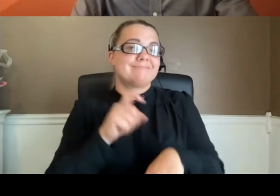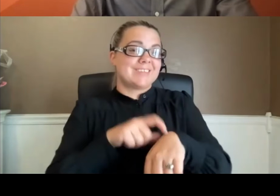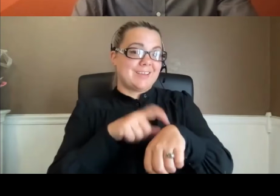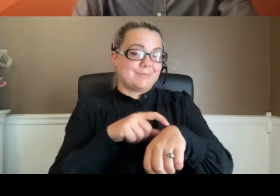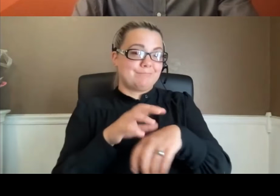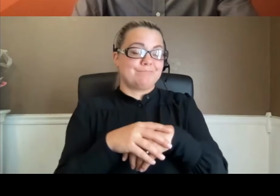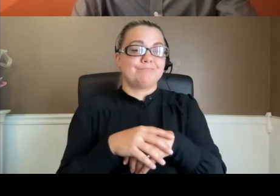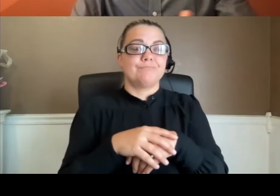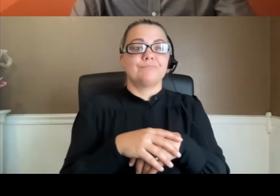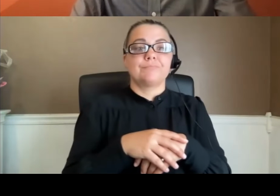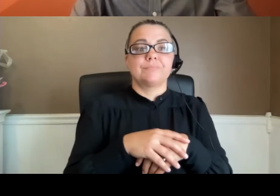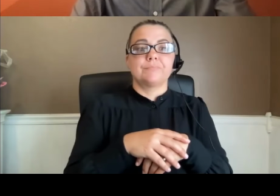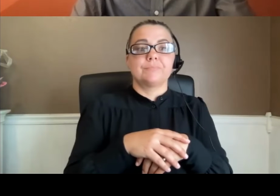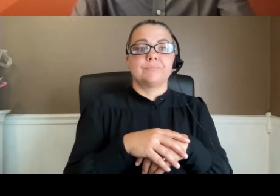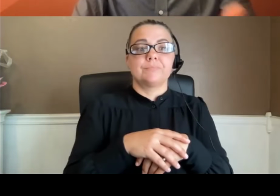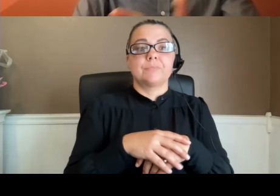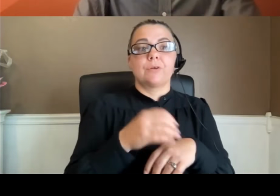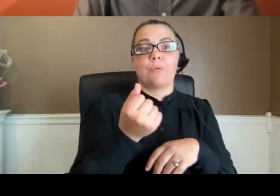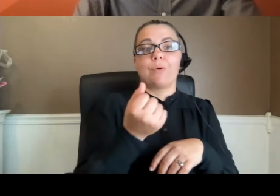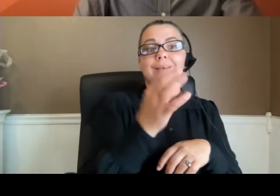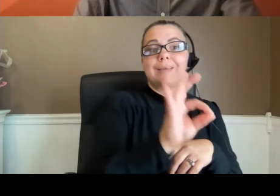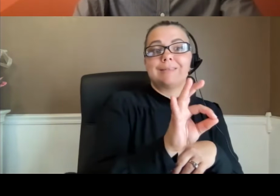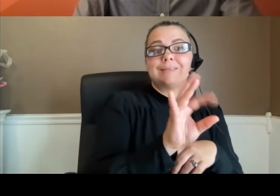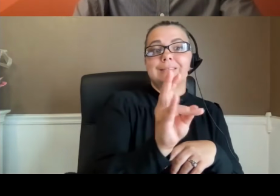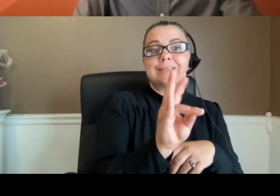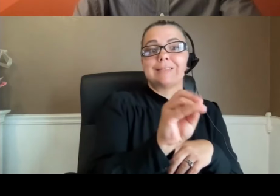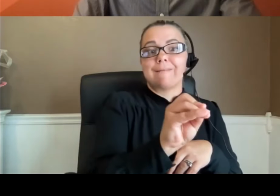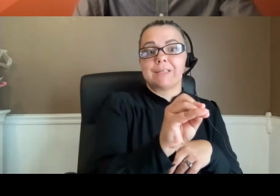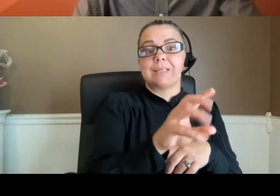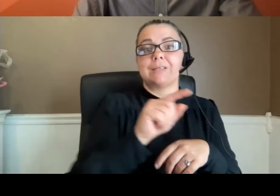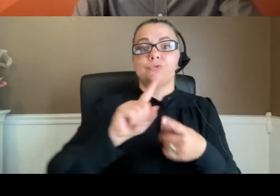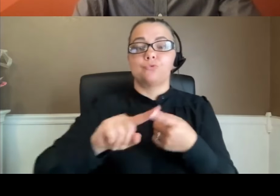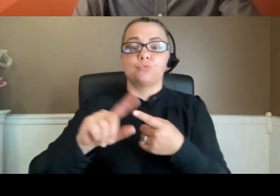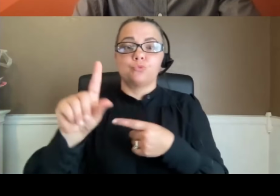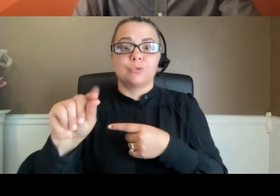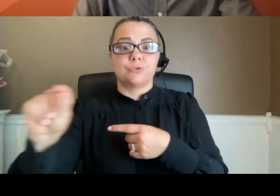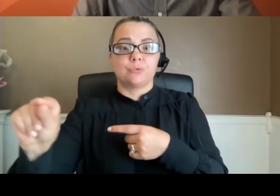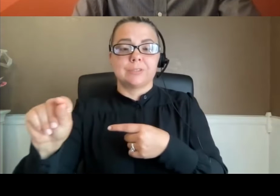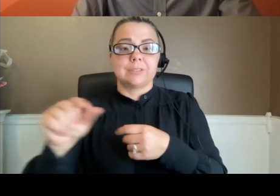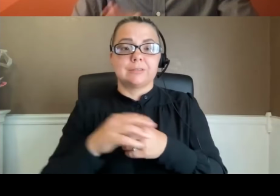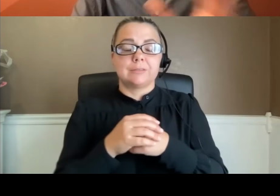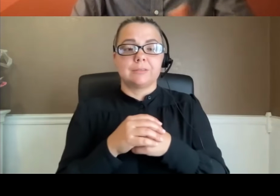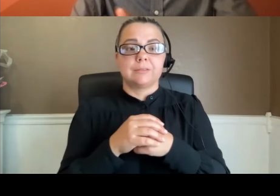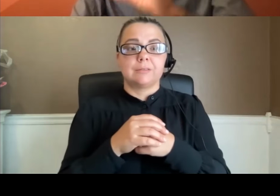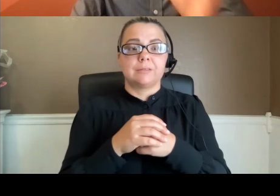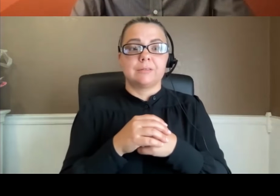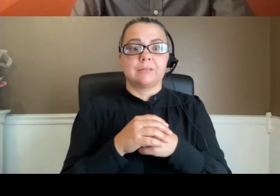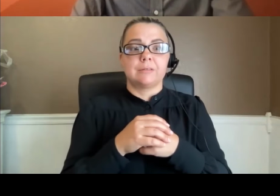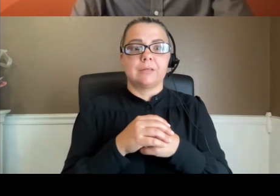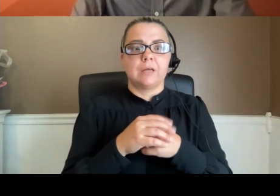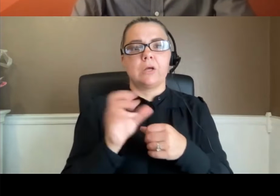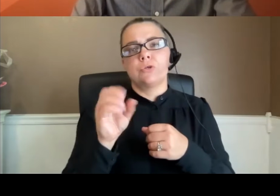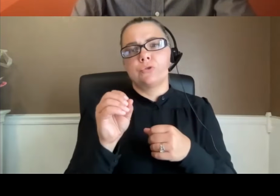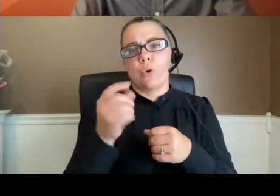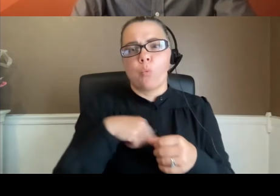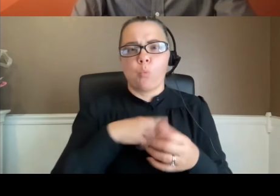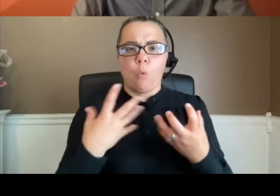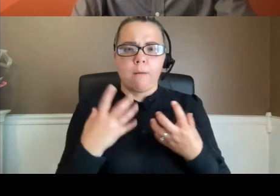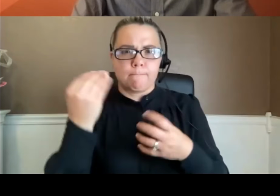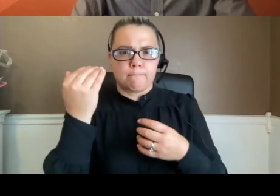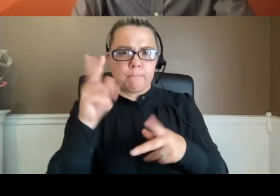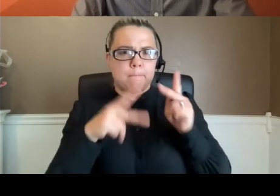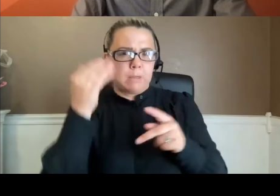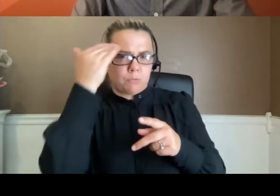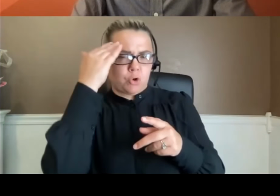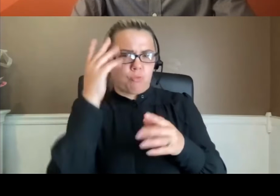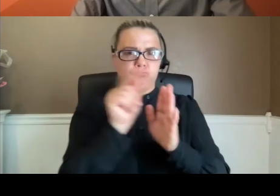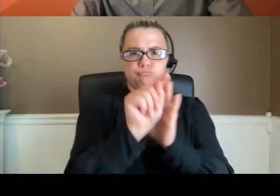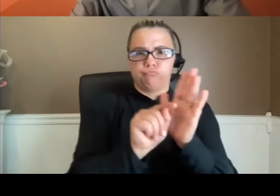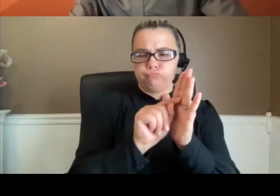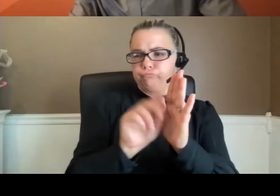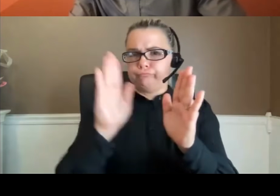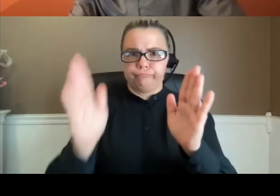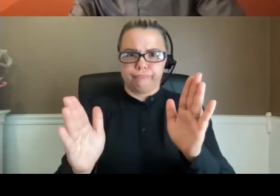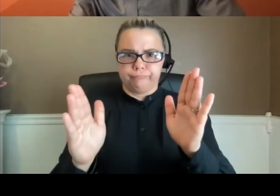from the years 1970 to 2020. Okay, so we're orienting people around what is the data doing.